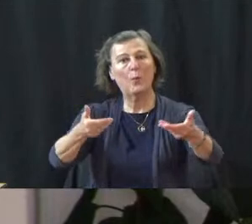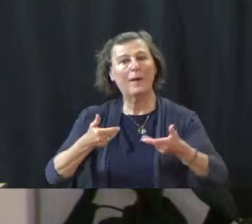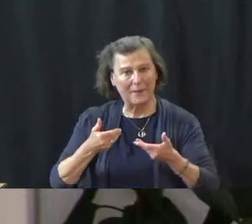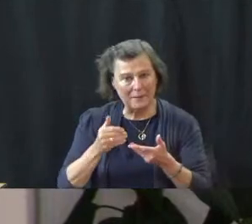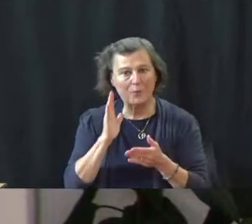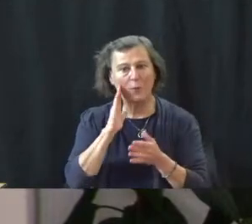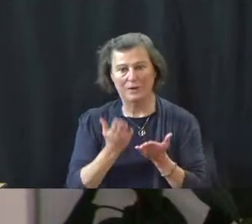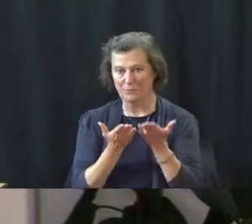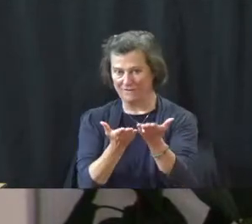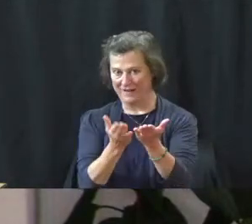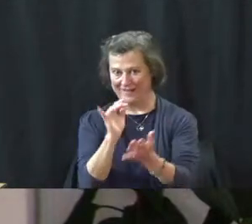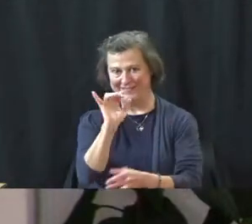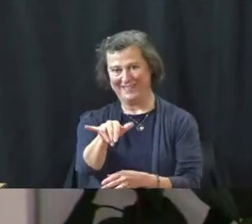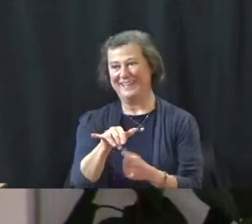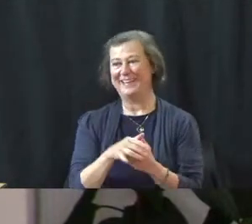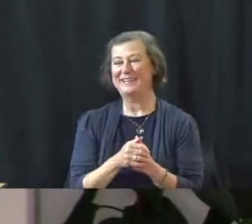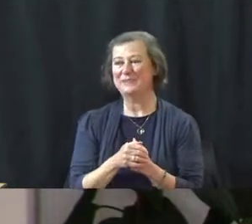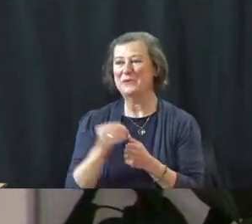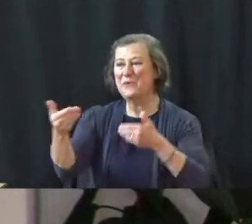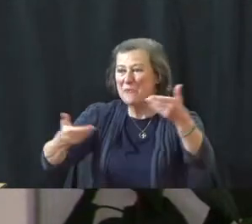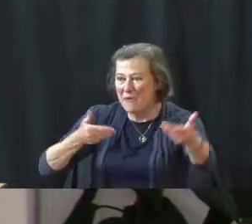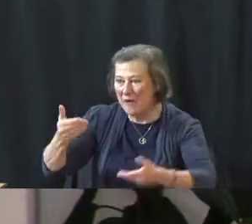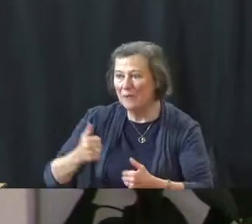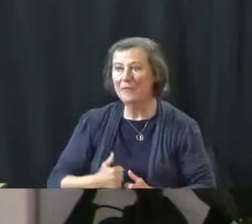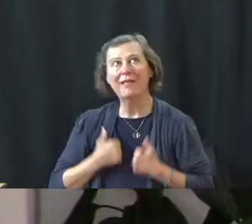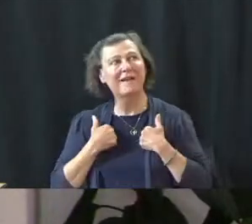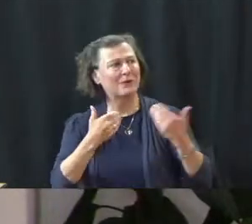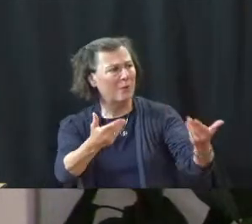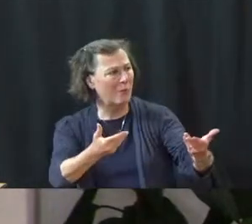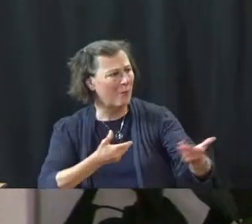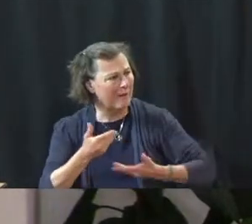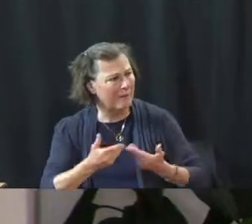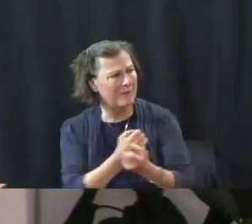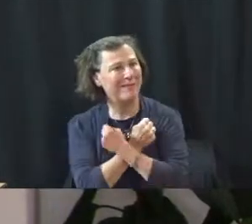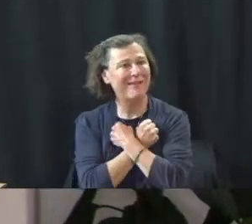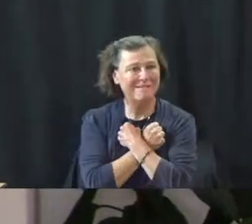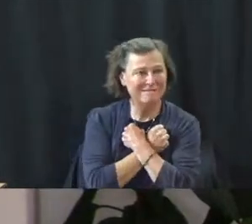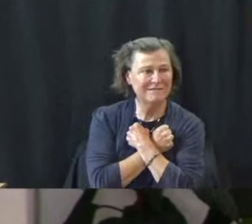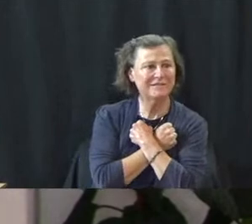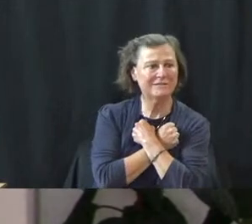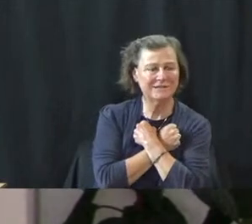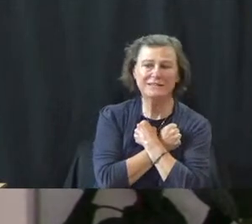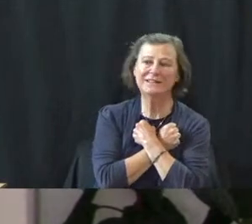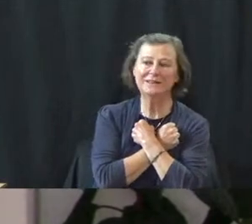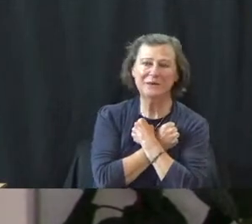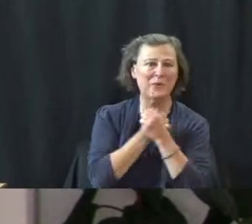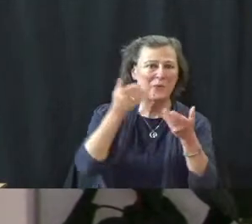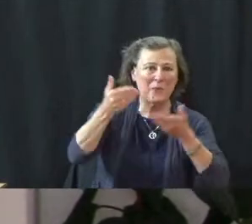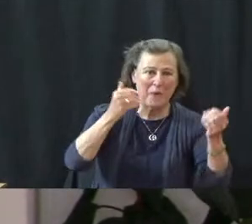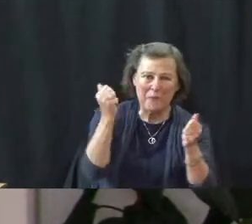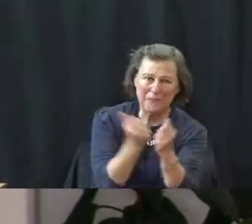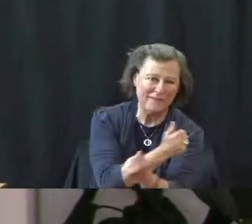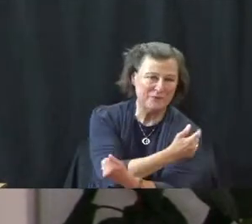So, welcome life, welcome love, welcome everyone.